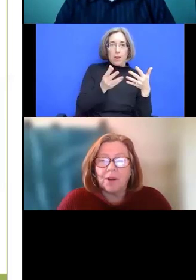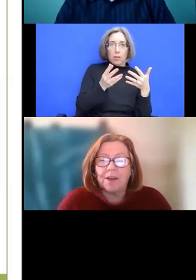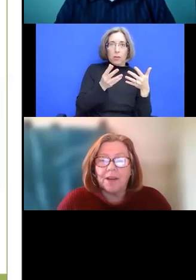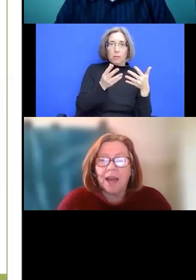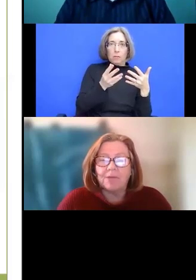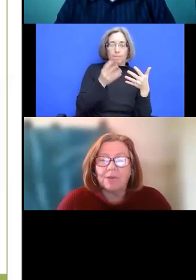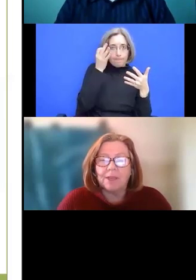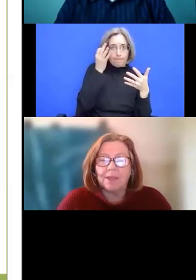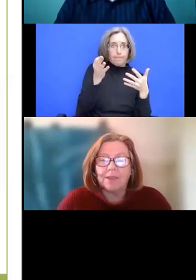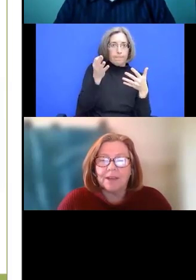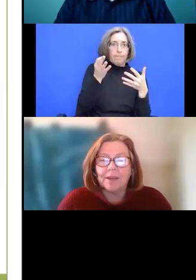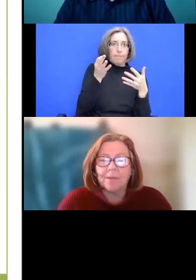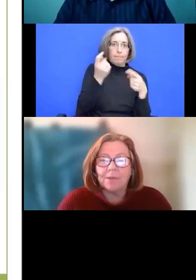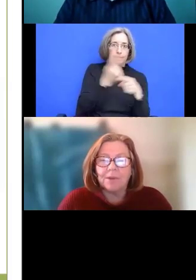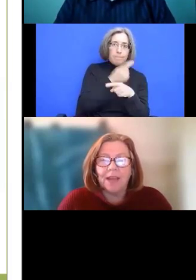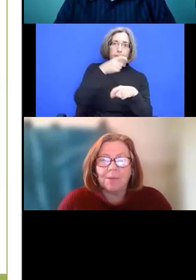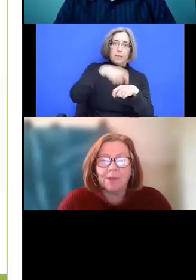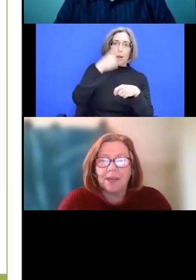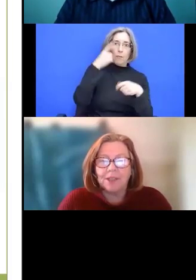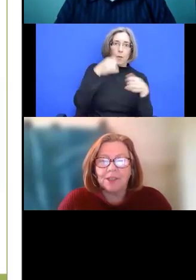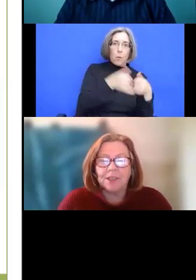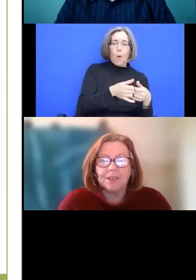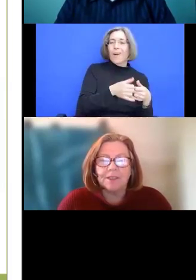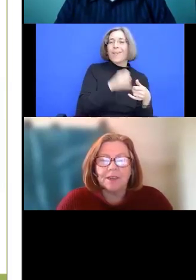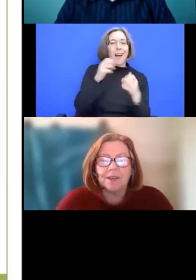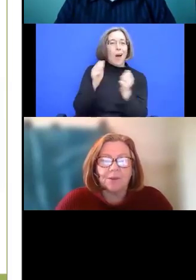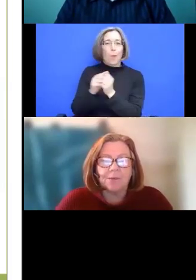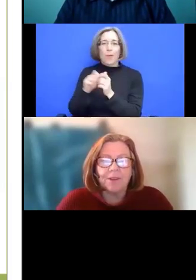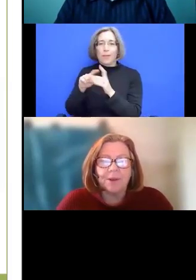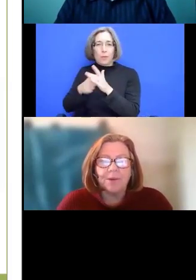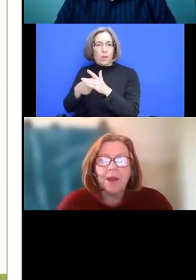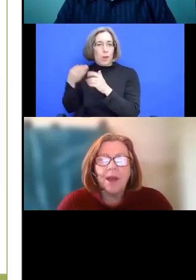and really does not come in with the application and does not go to review.